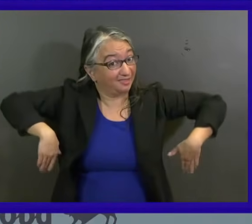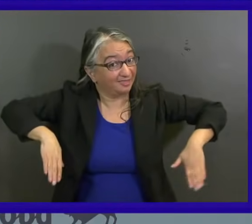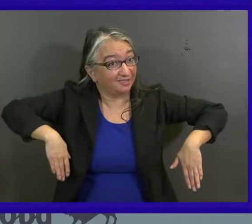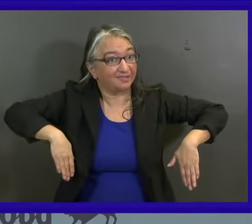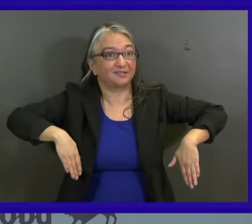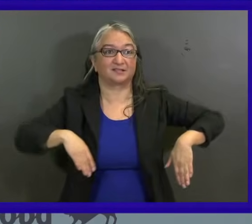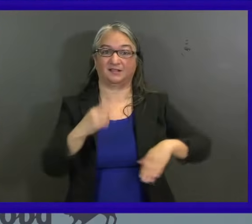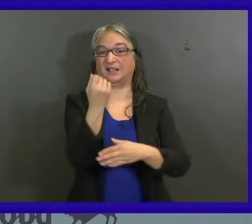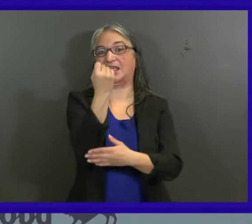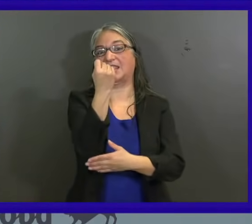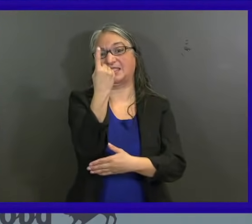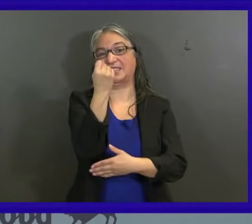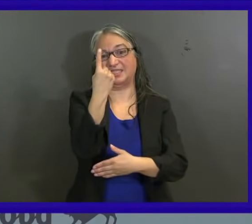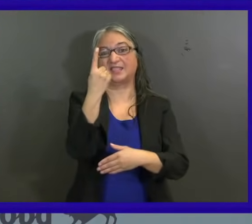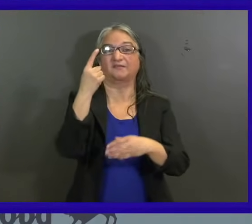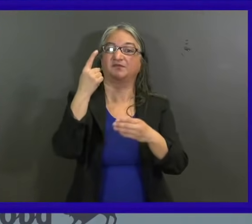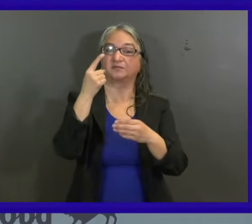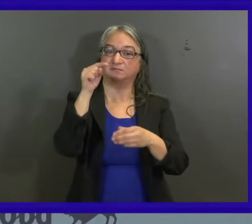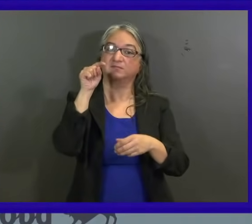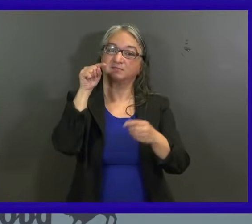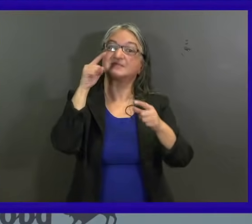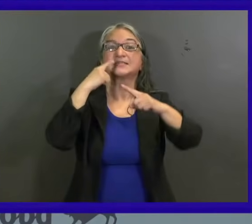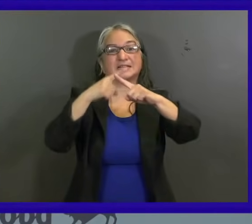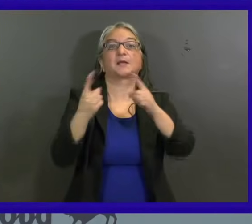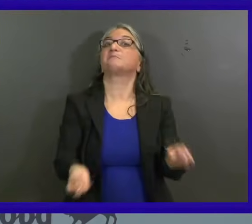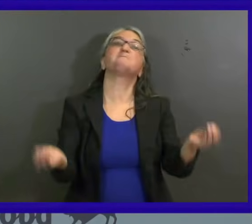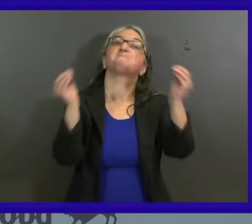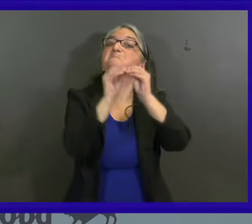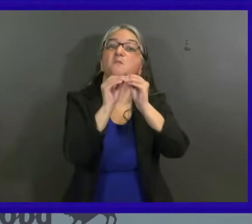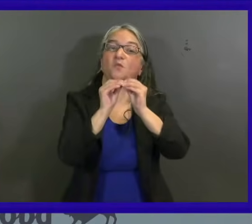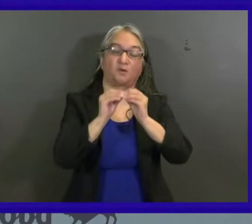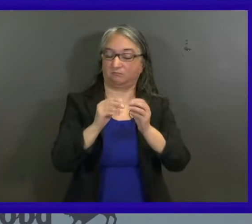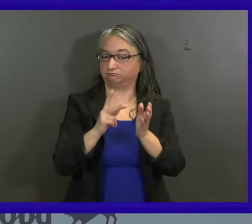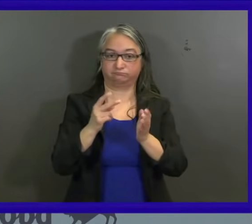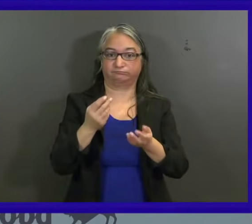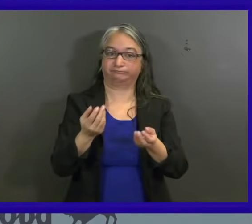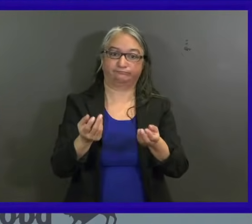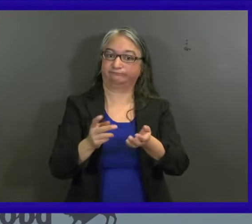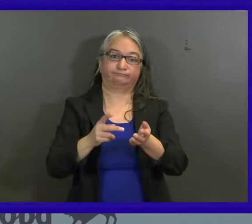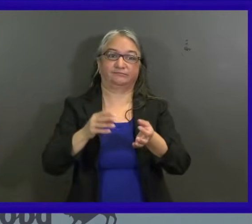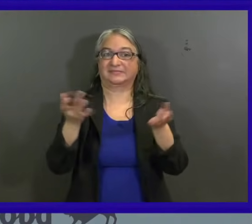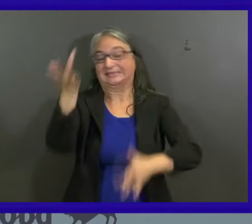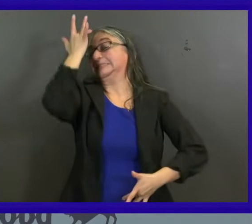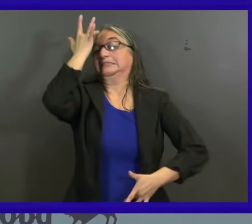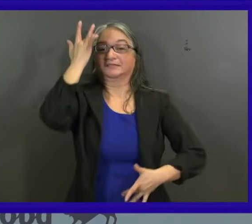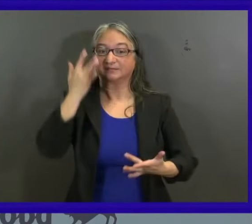to end up in icu so vaccine is very safe it's very effective and it maintains it's continuing